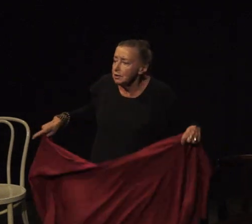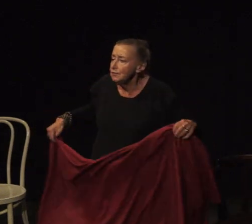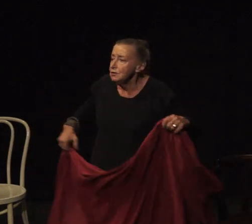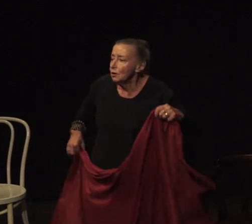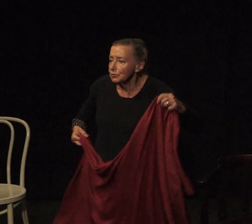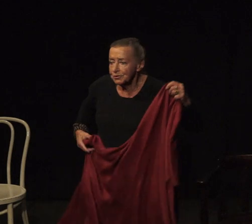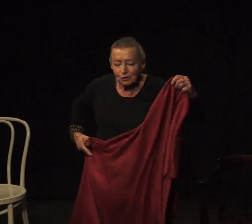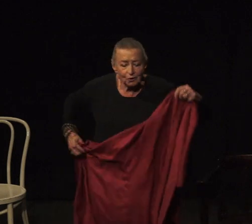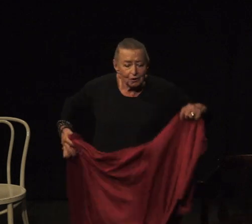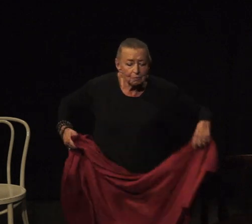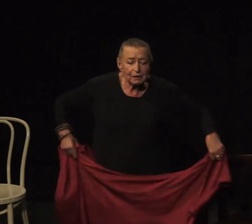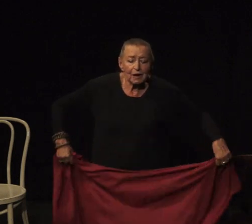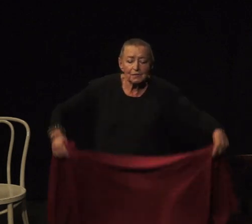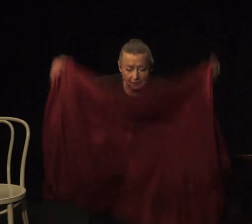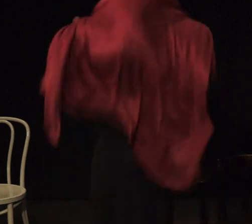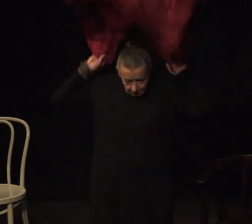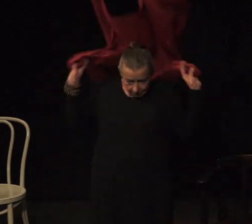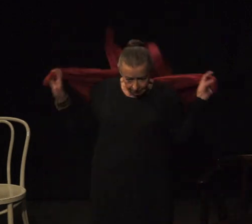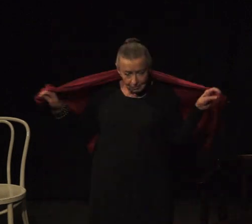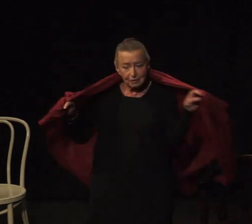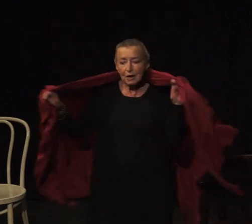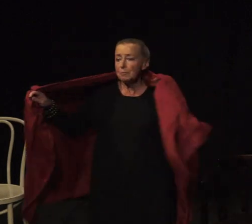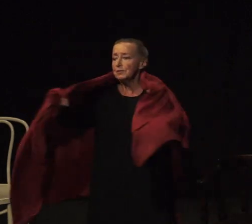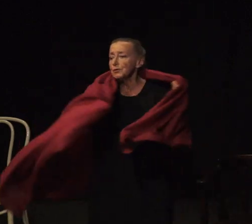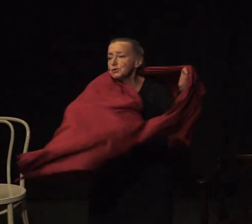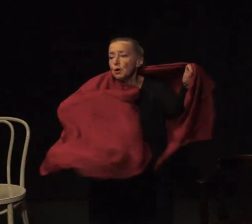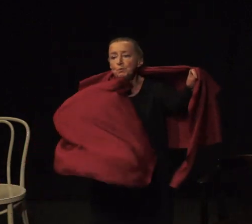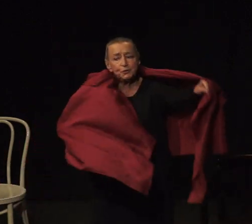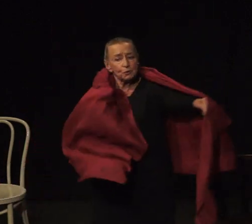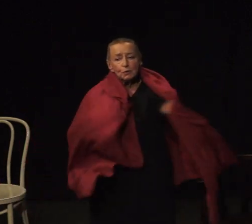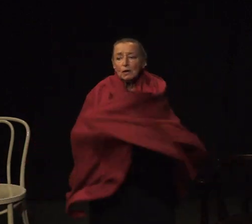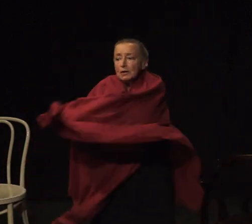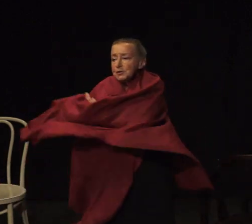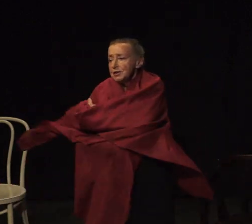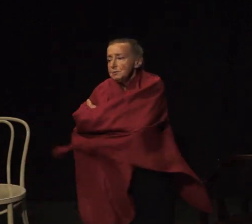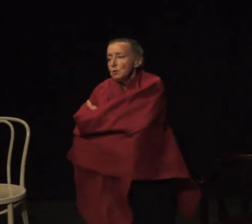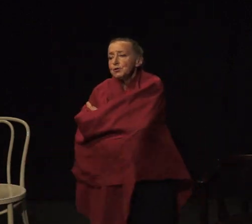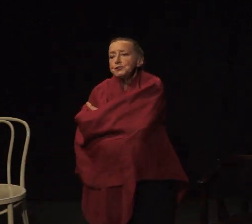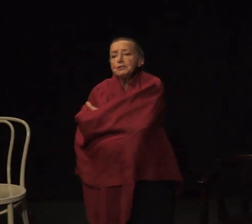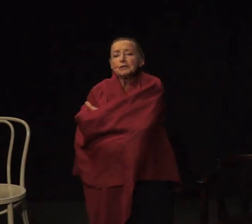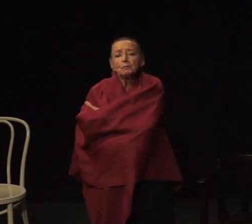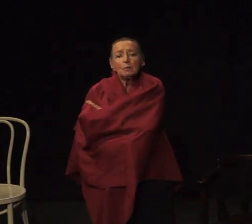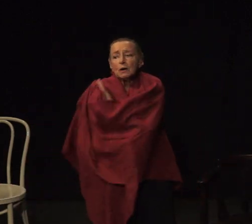"Innocent child! I, woman that I am, when I'm in love,